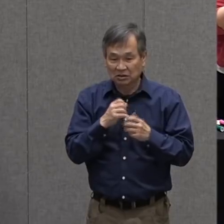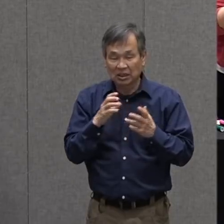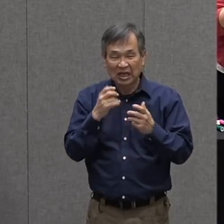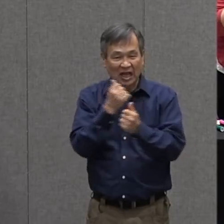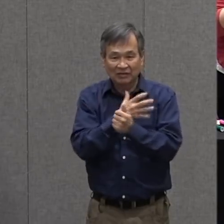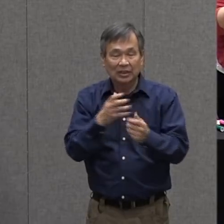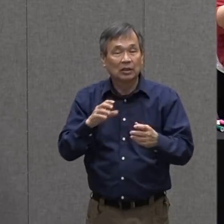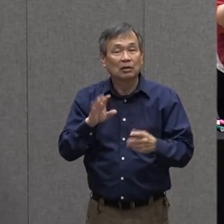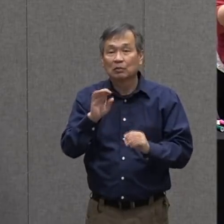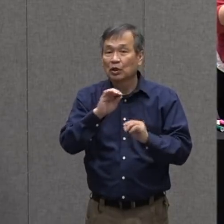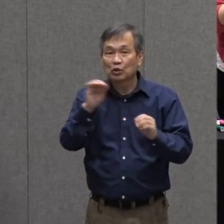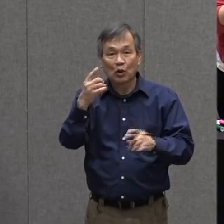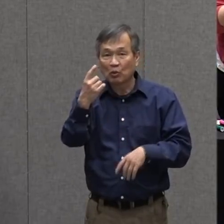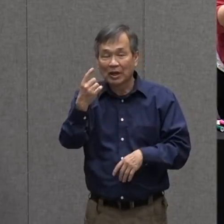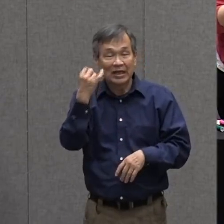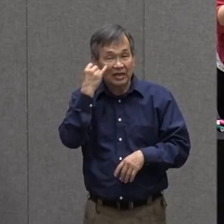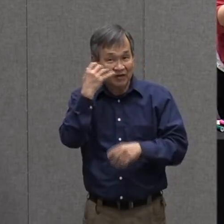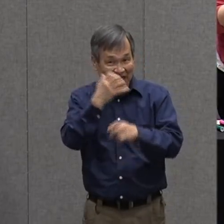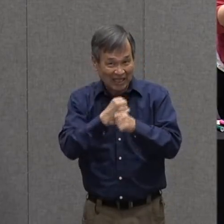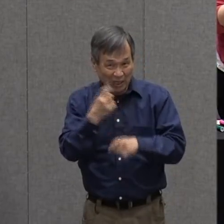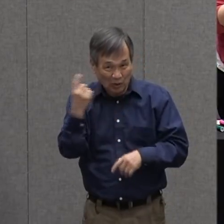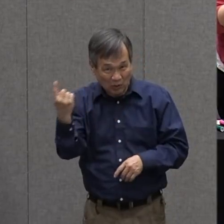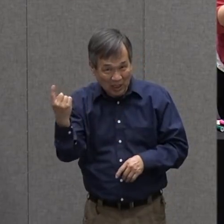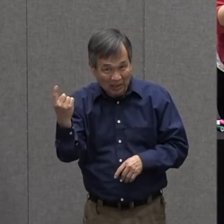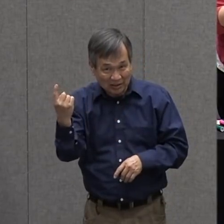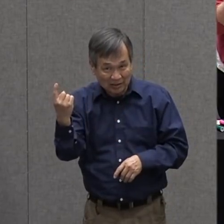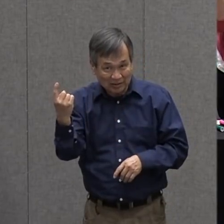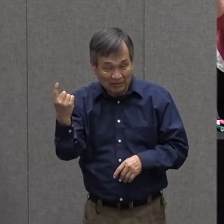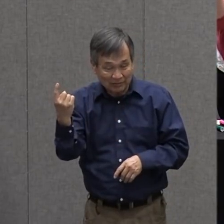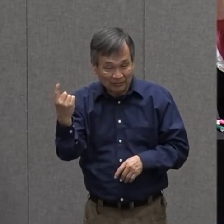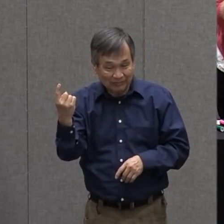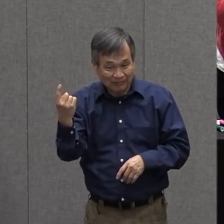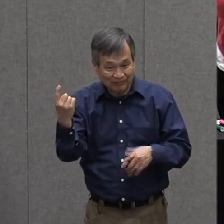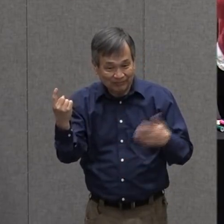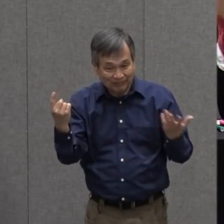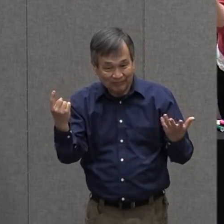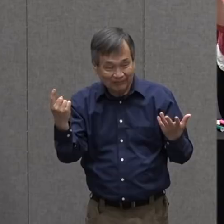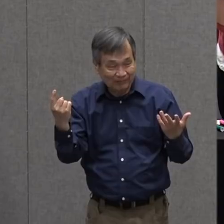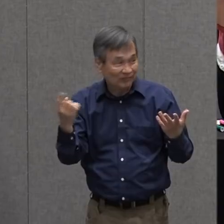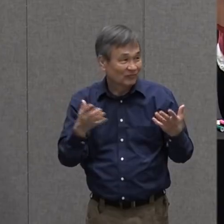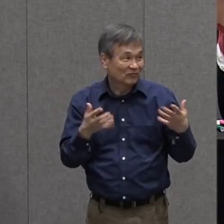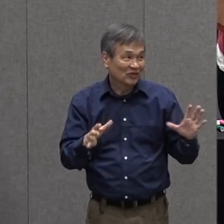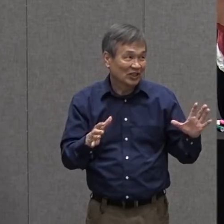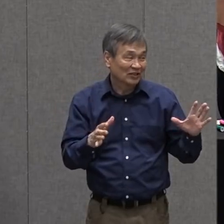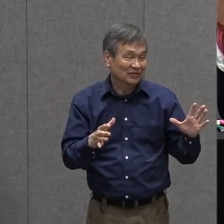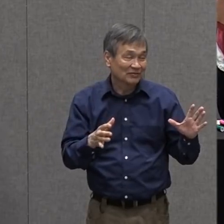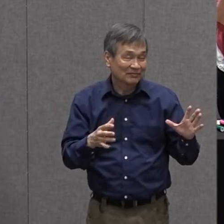Okay? What happens if I roll a one? Well, my turn is over, first of all,